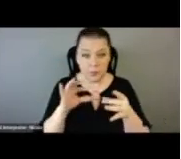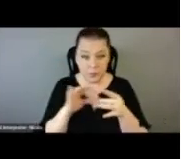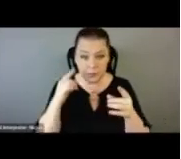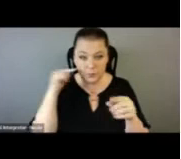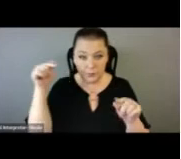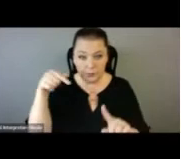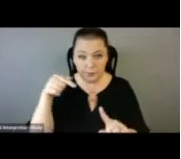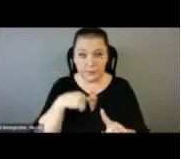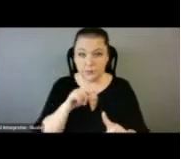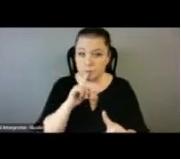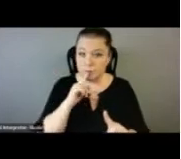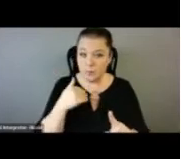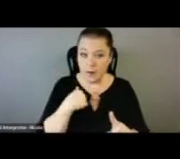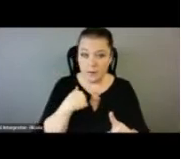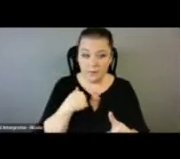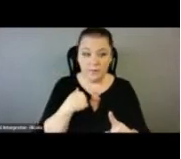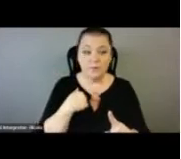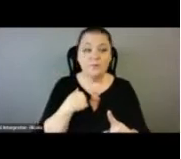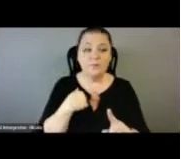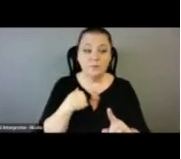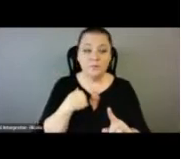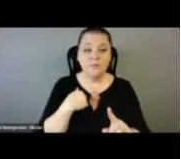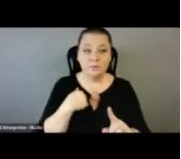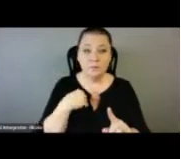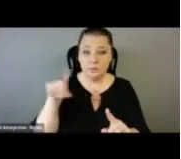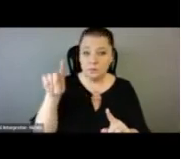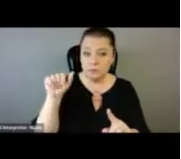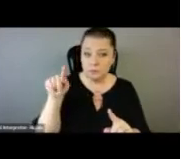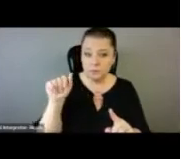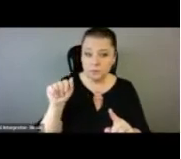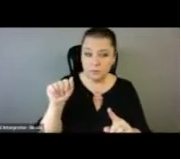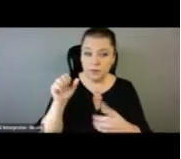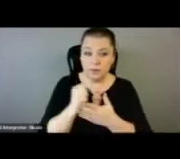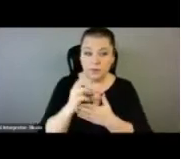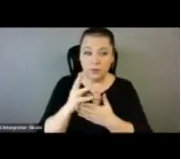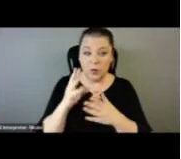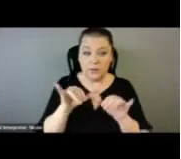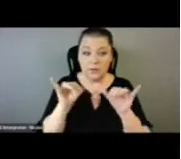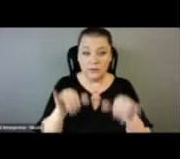that we also have a data software system that we call the management performance hub,